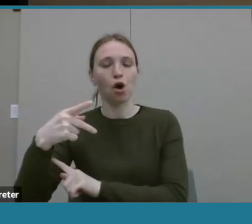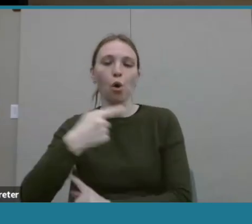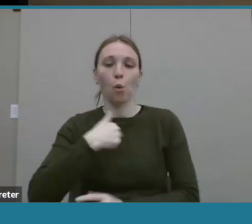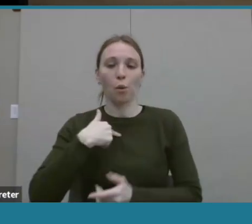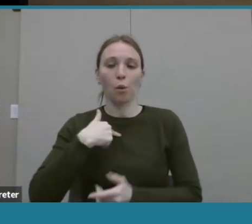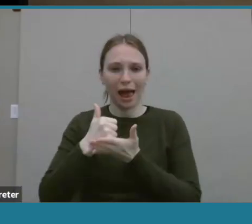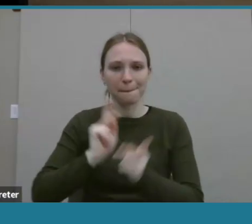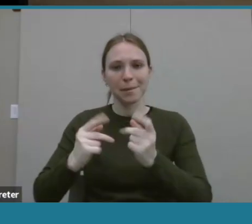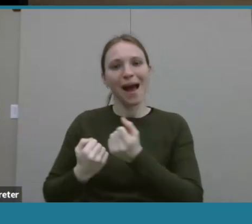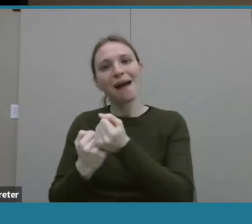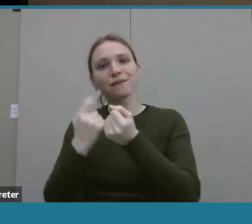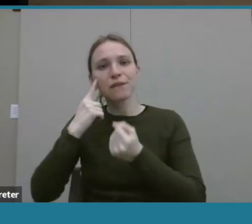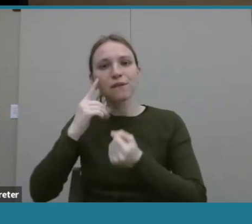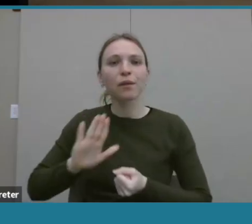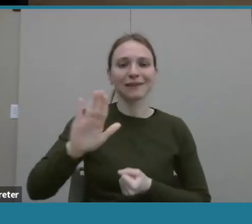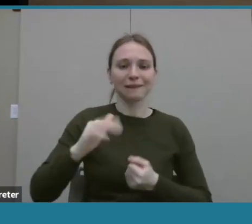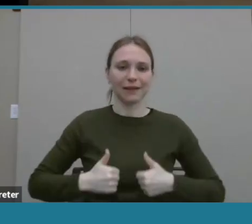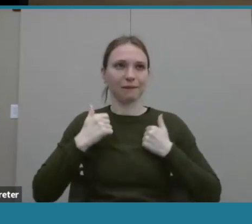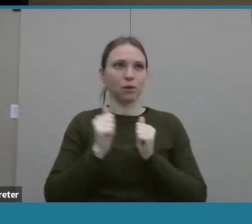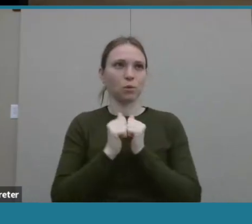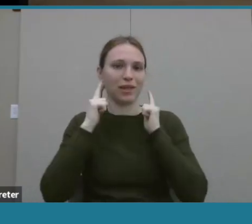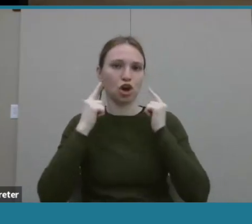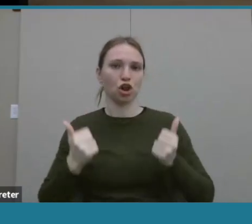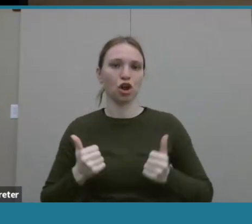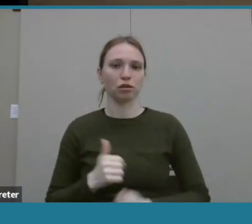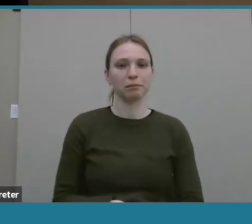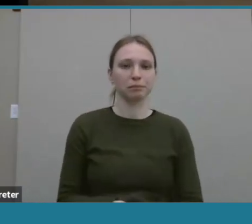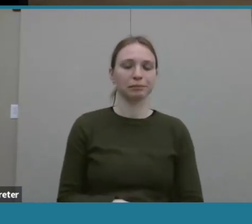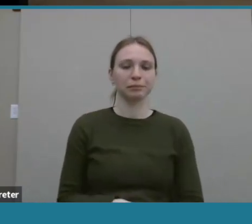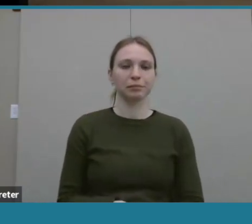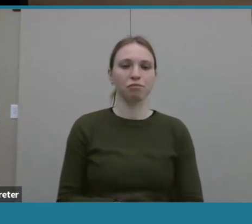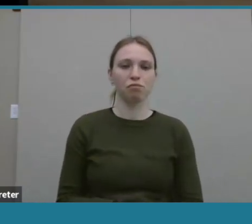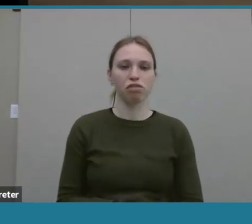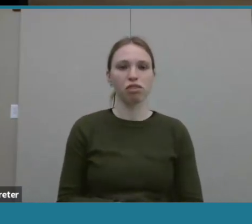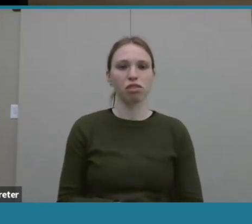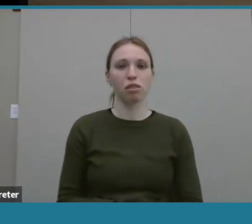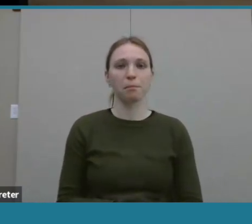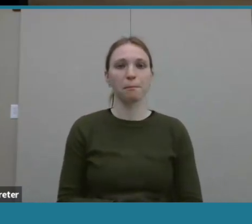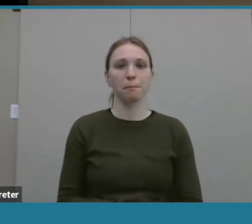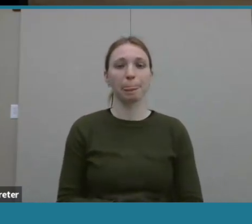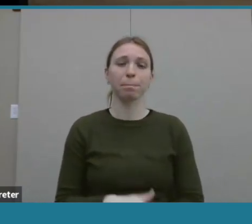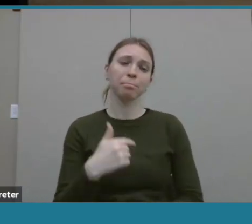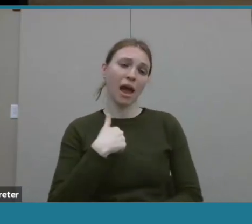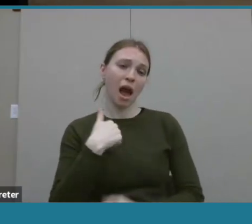living with hearing loss. Okay, so I want to tell you a little bit about